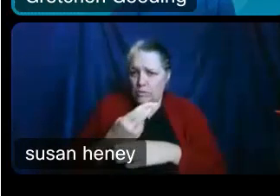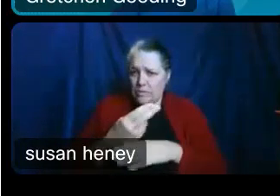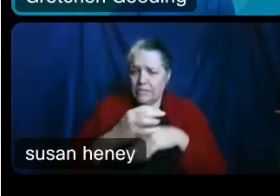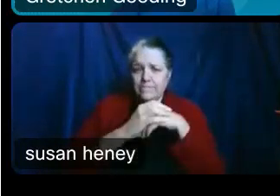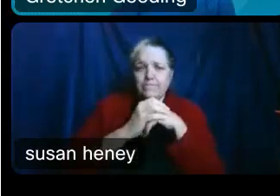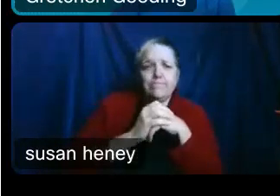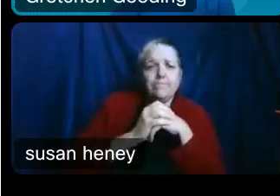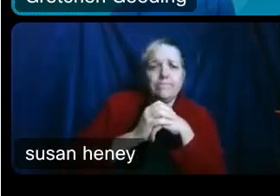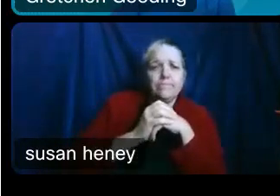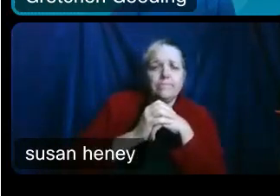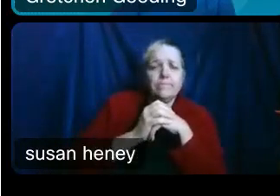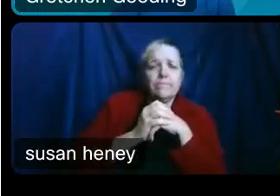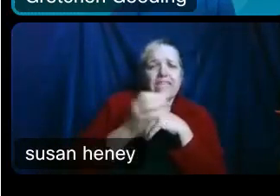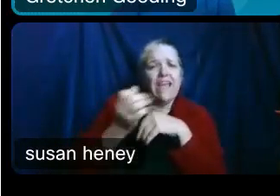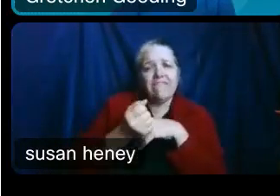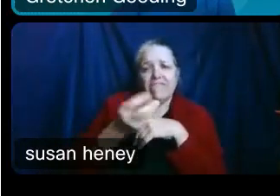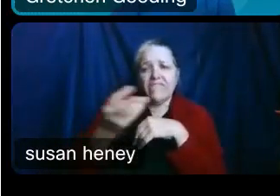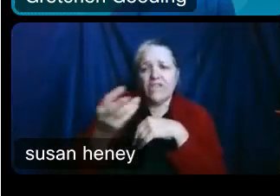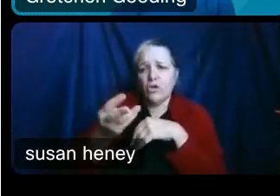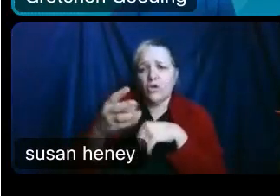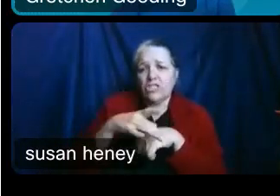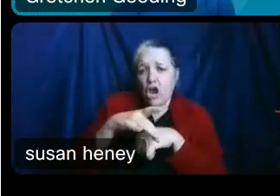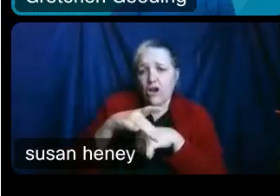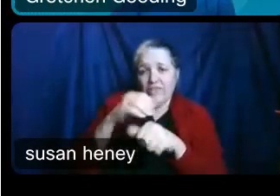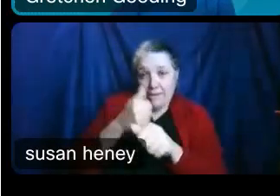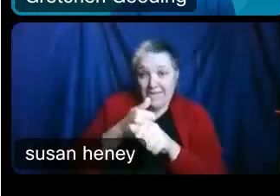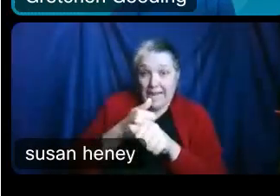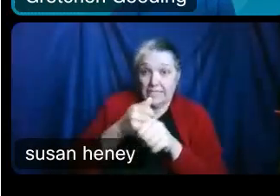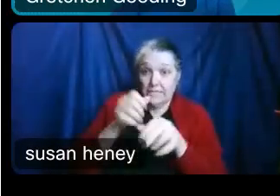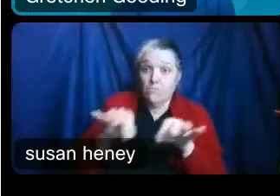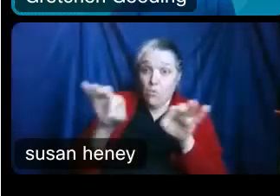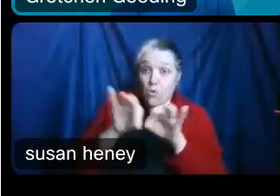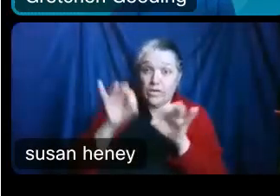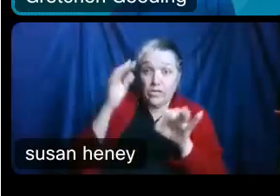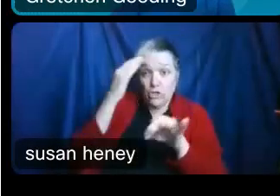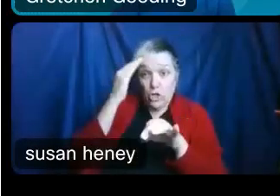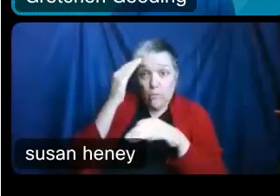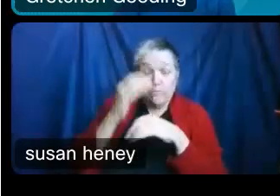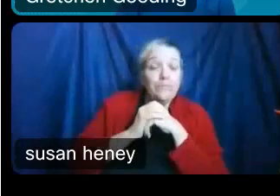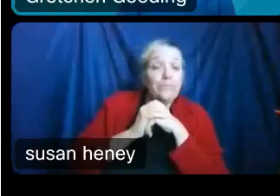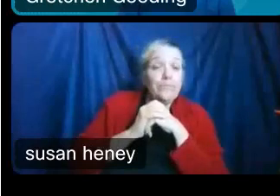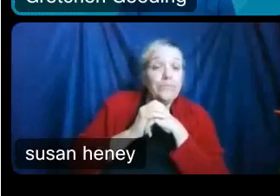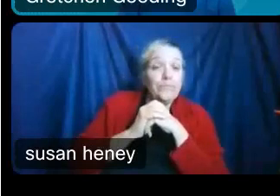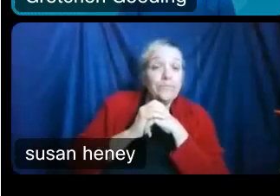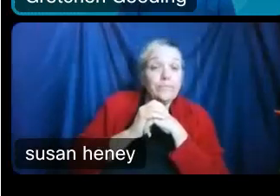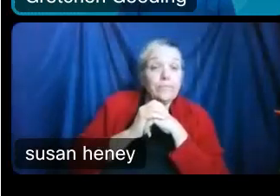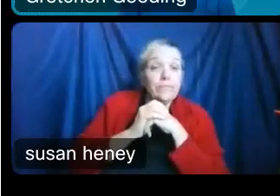We have a few noteworthy geography updates coming in this release. The Public Use Microdata